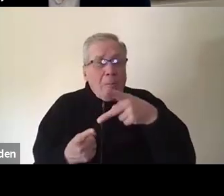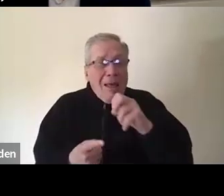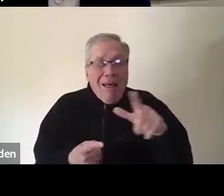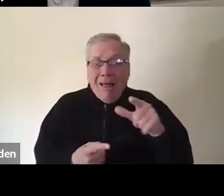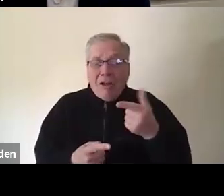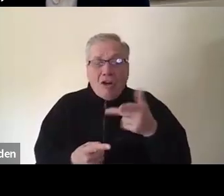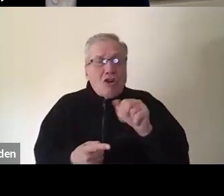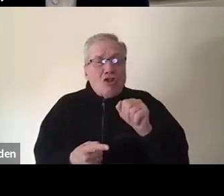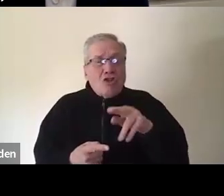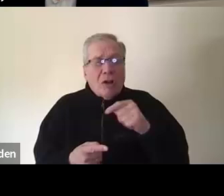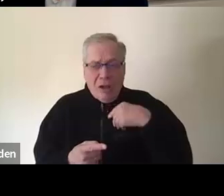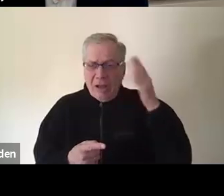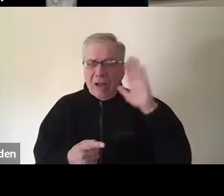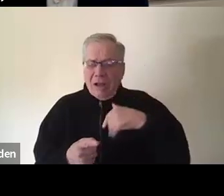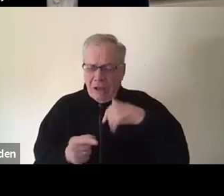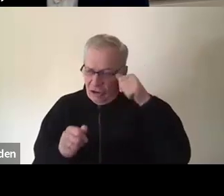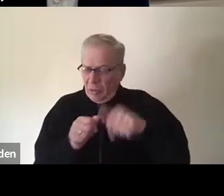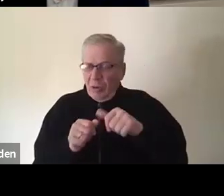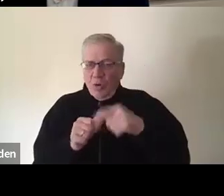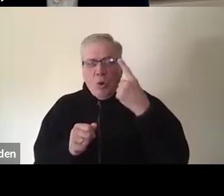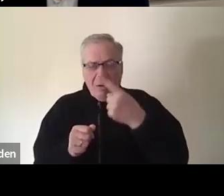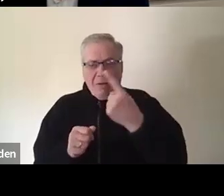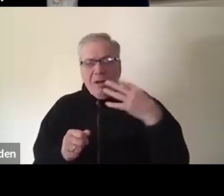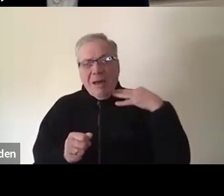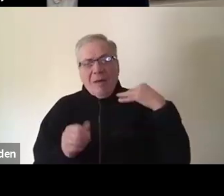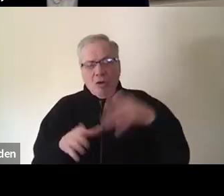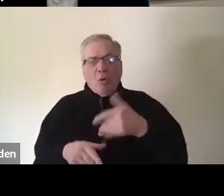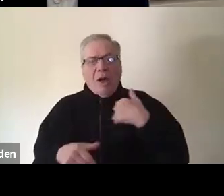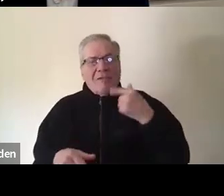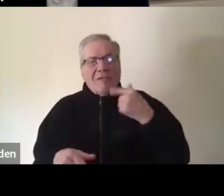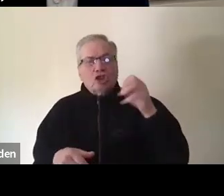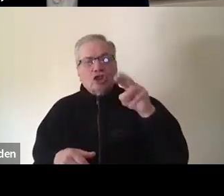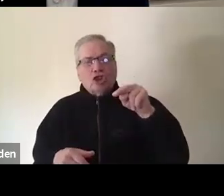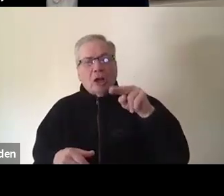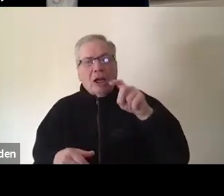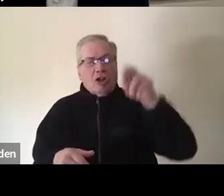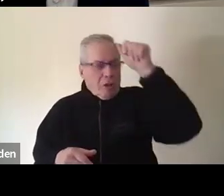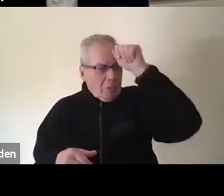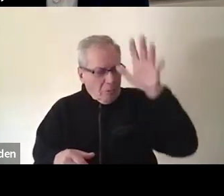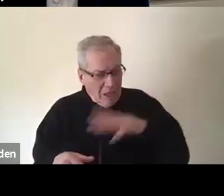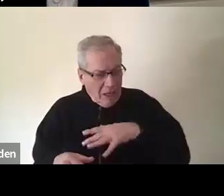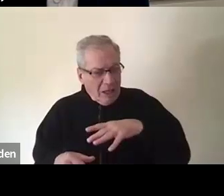remember on one of our applications we had gender, man/woman/other and so we thought we were really